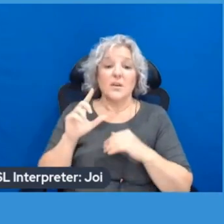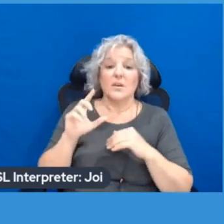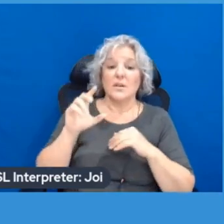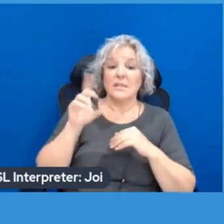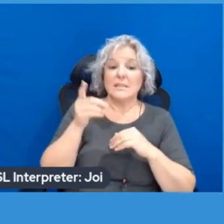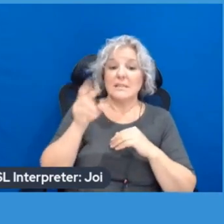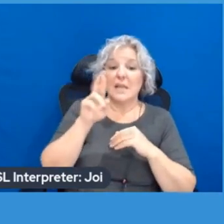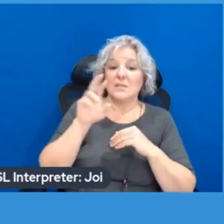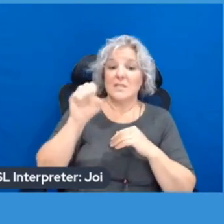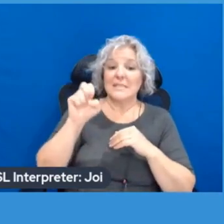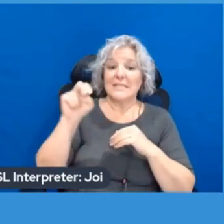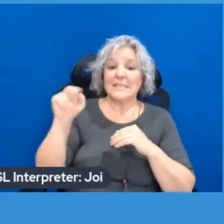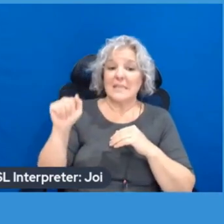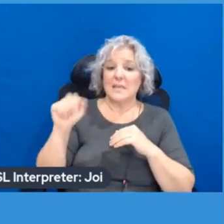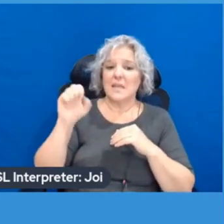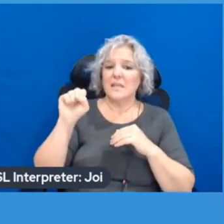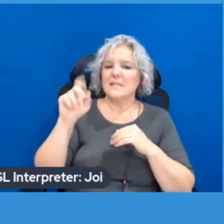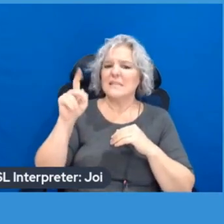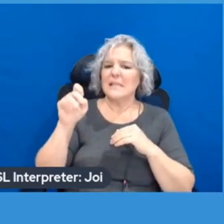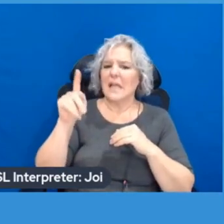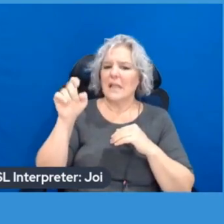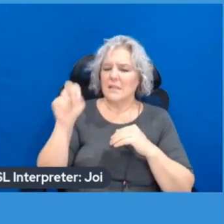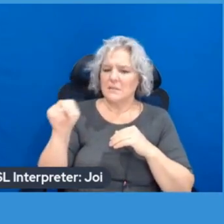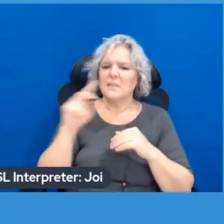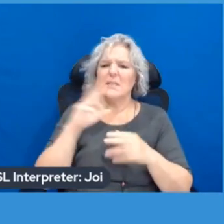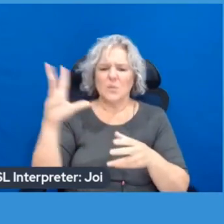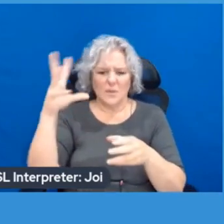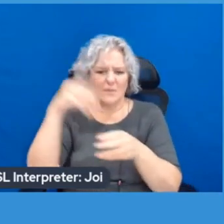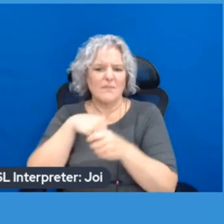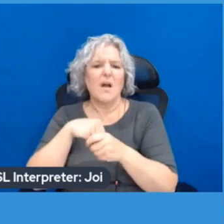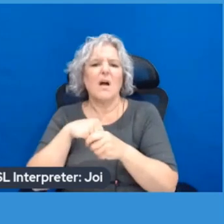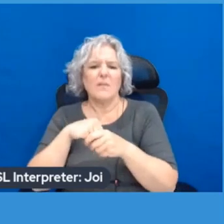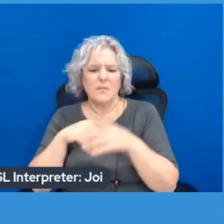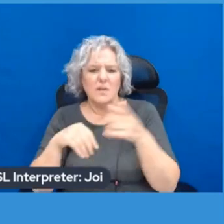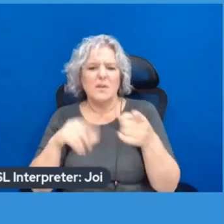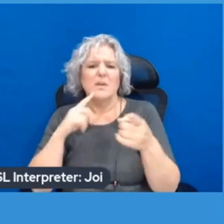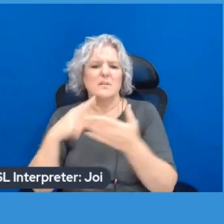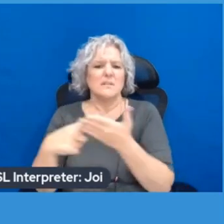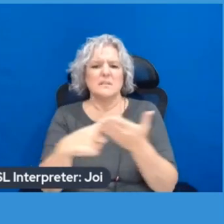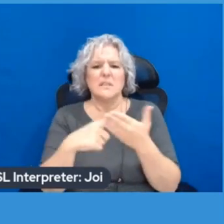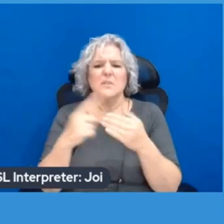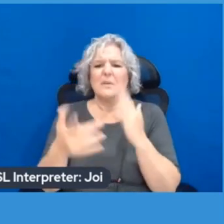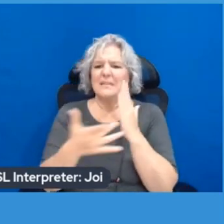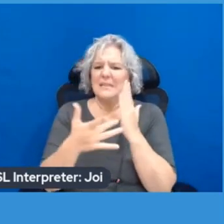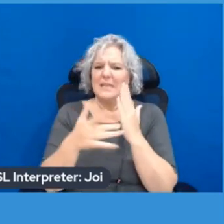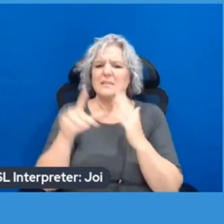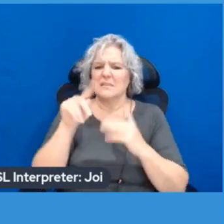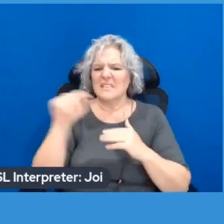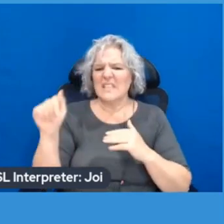who's gonna continue our conversation about equity. And our panel is gonna talk more about using technical assistance